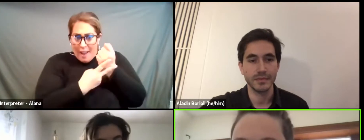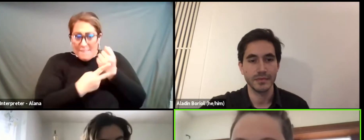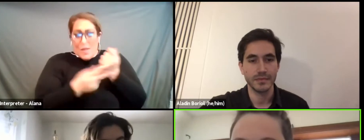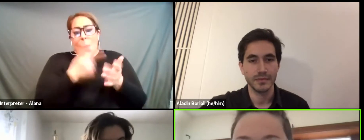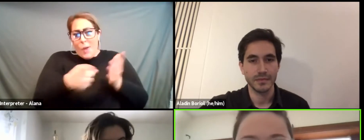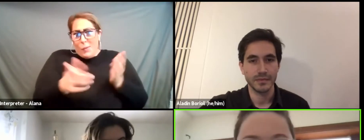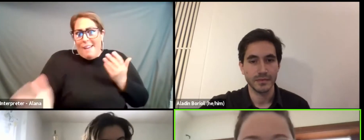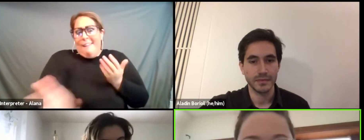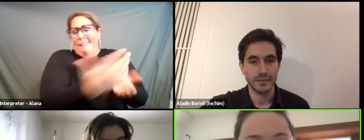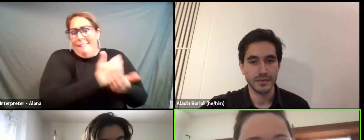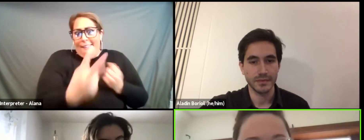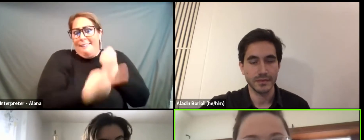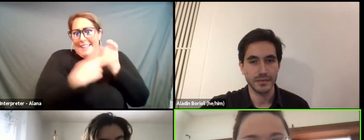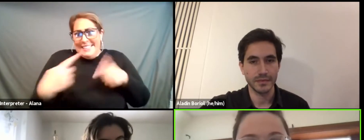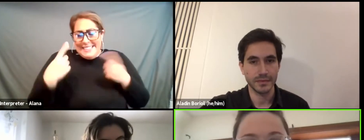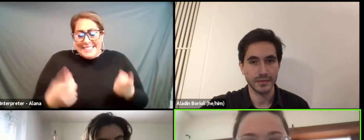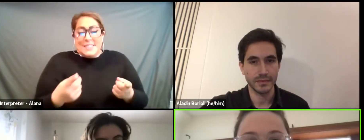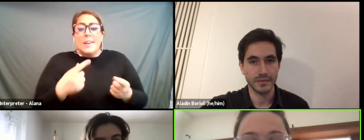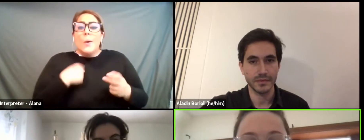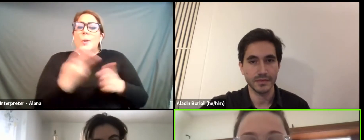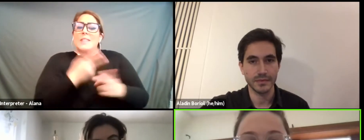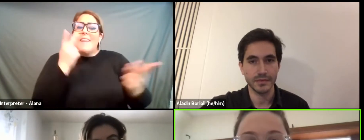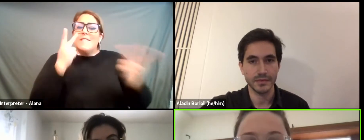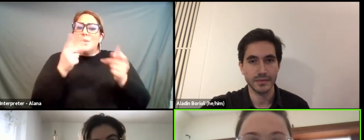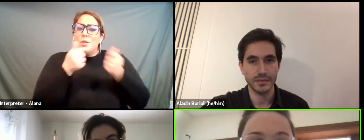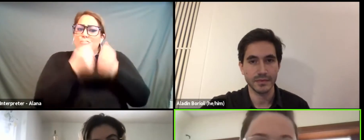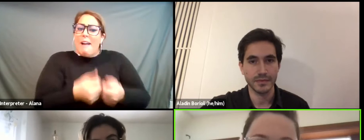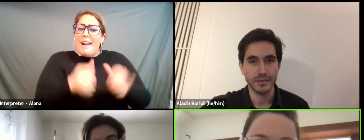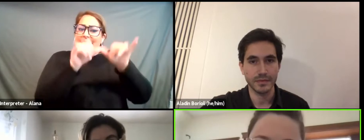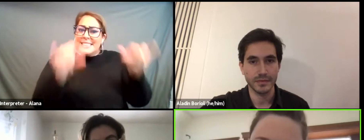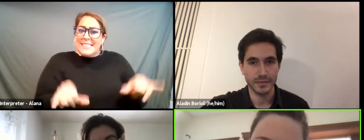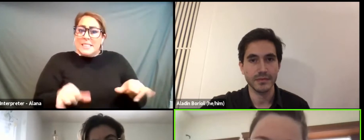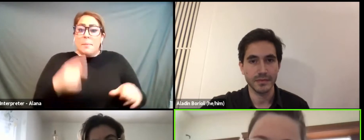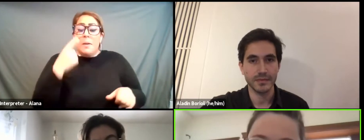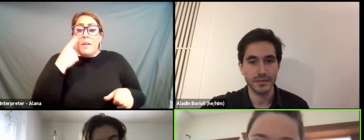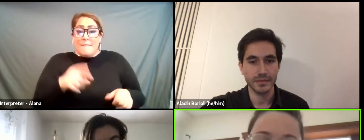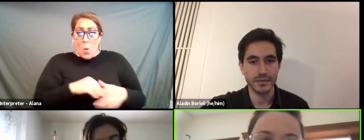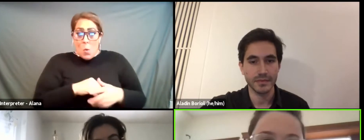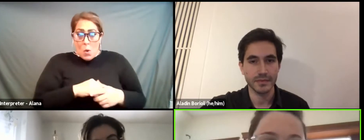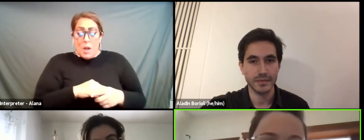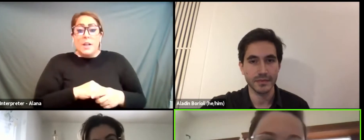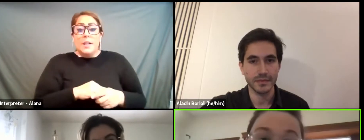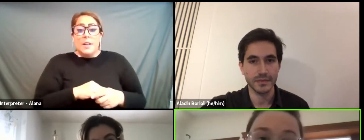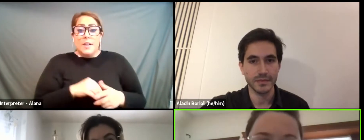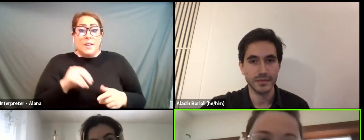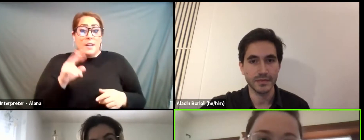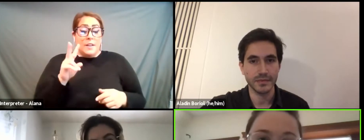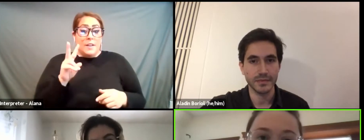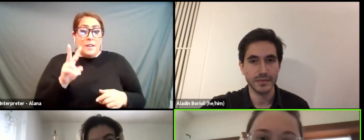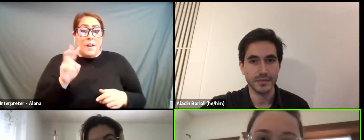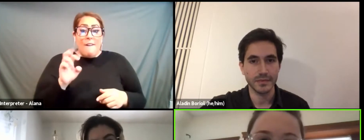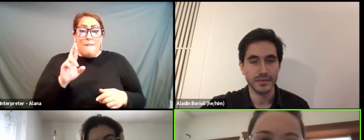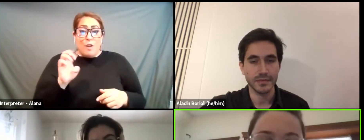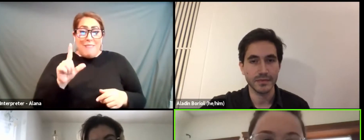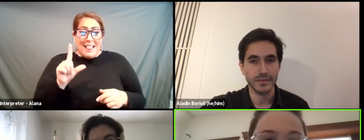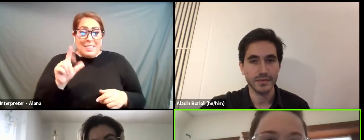a visual tracking system for Varroa Mite, as this is a very big killer for our honeybees.